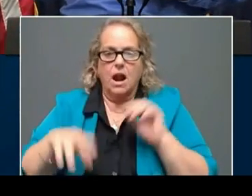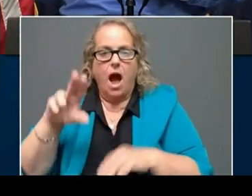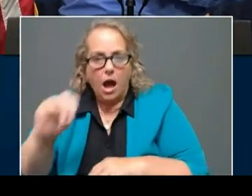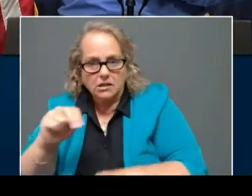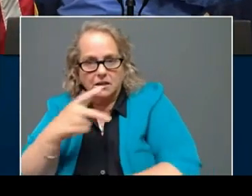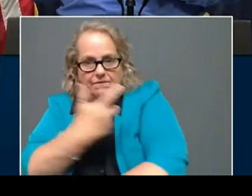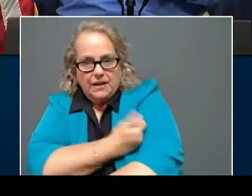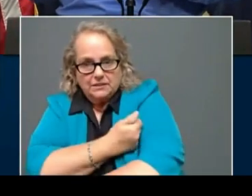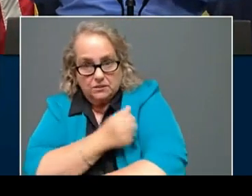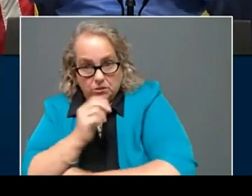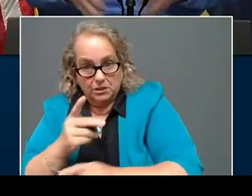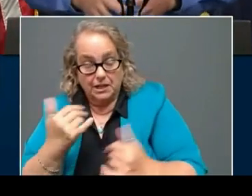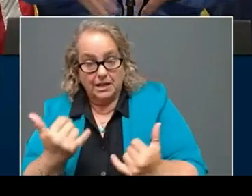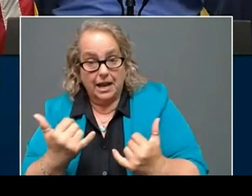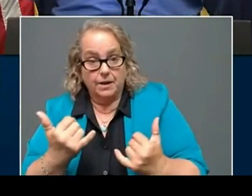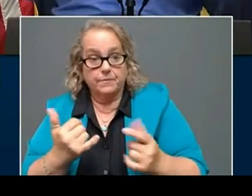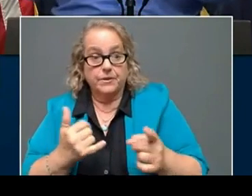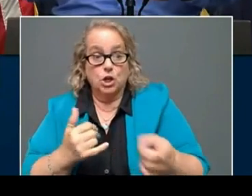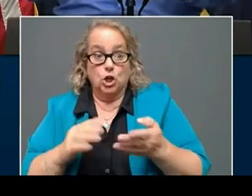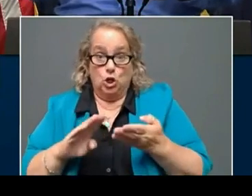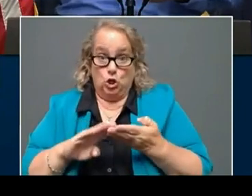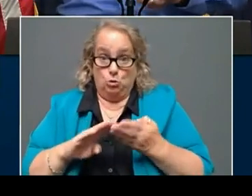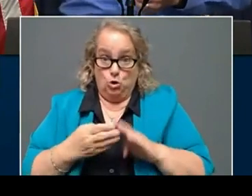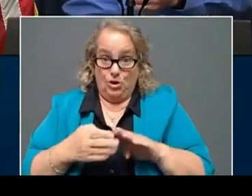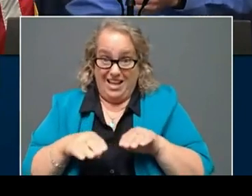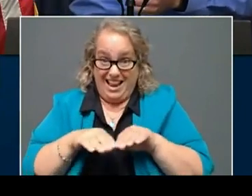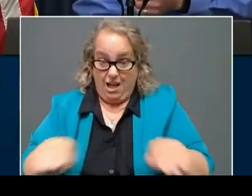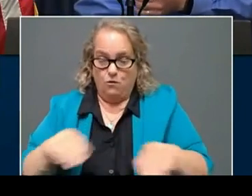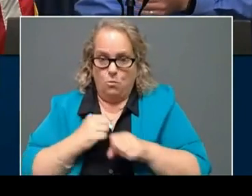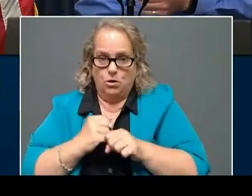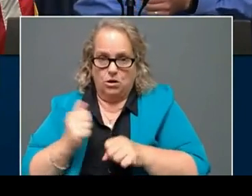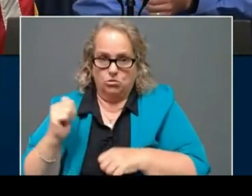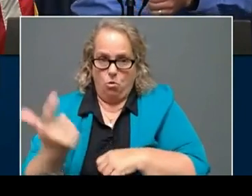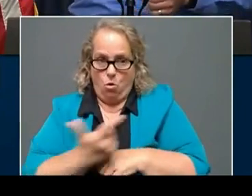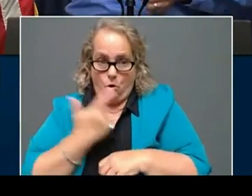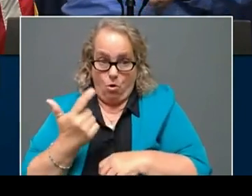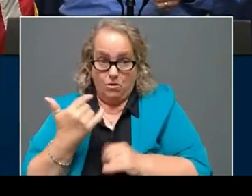community level vaccination protects us all. The individual to the far left is